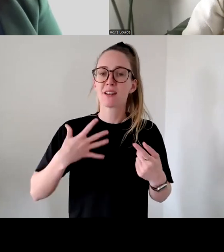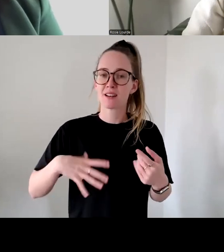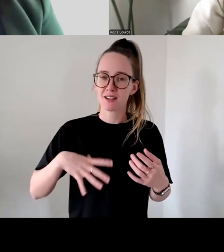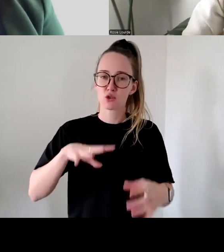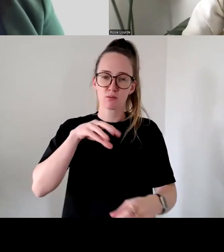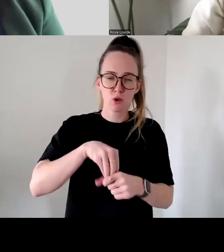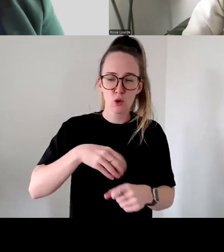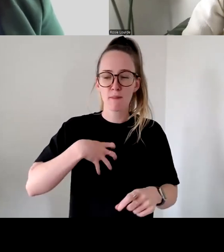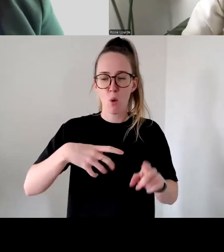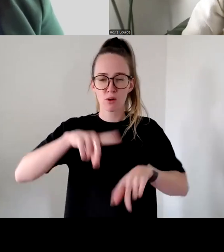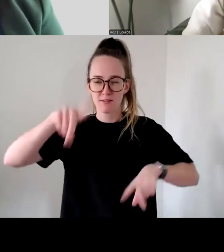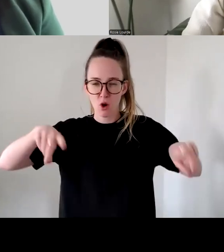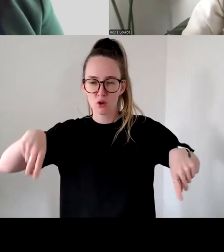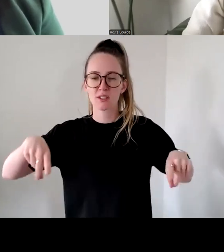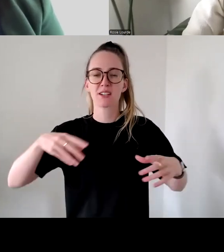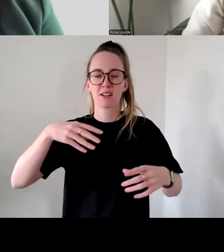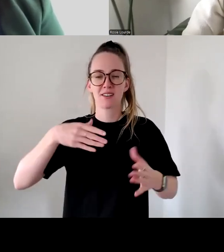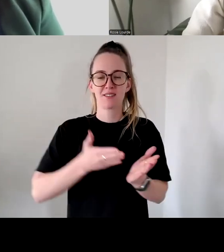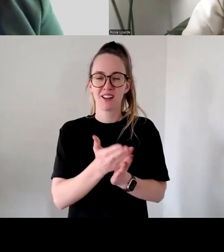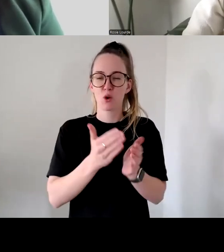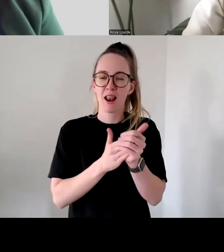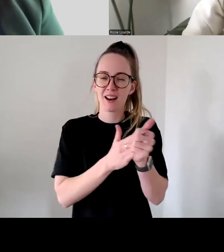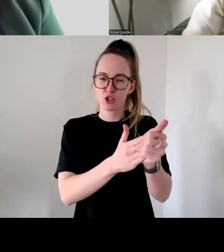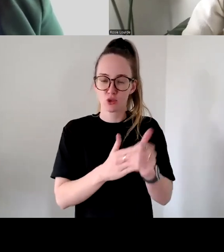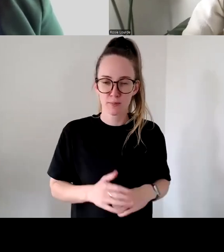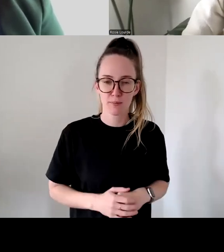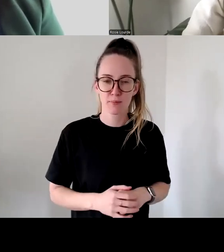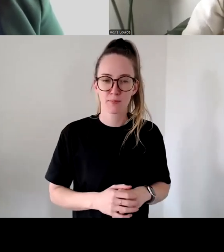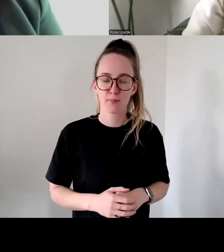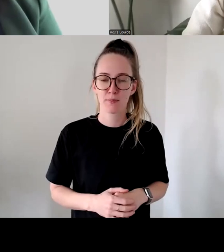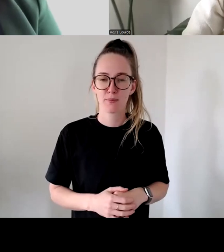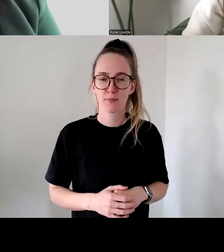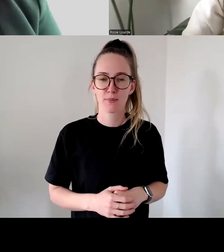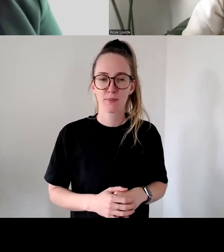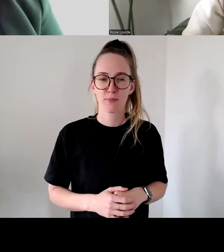leadership, and I think that, certainly as a driver that is one of the key factors